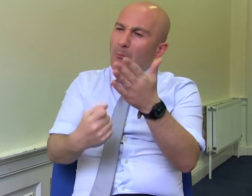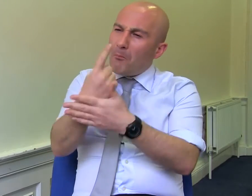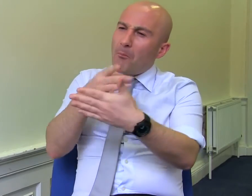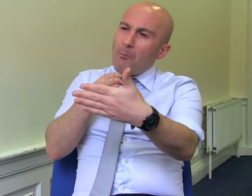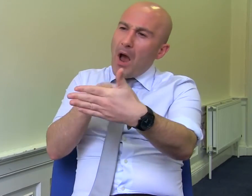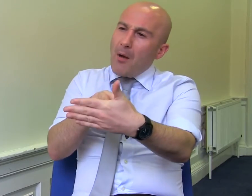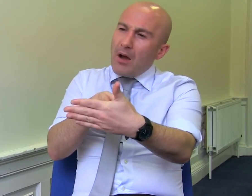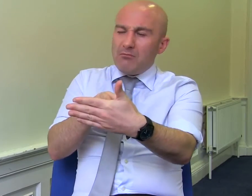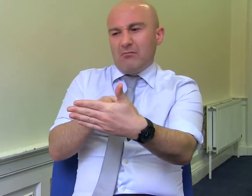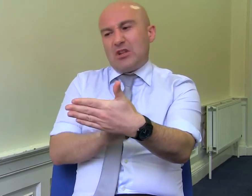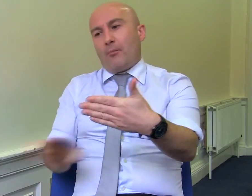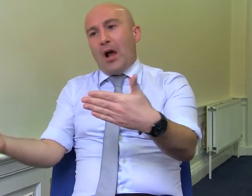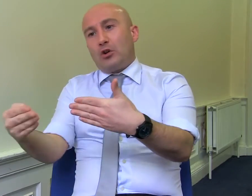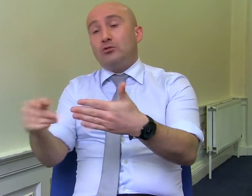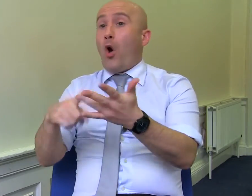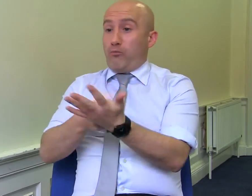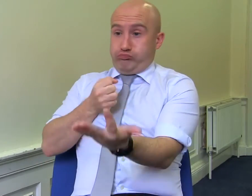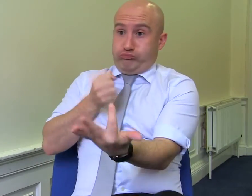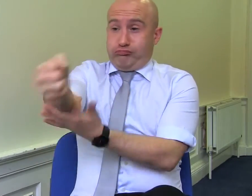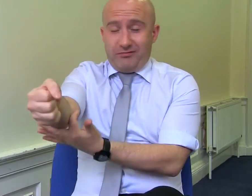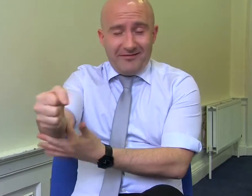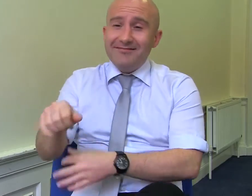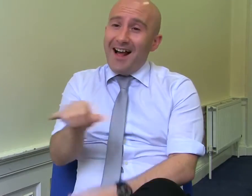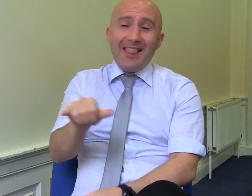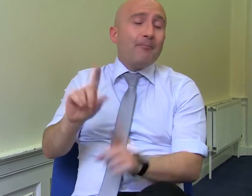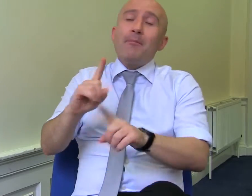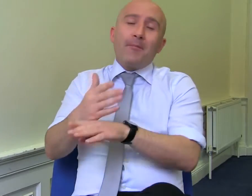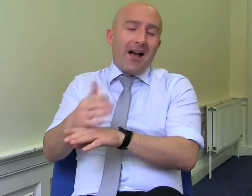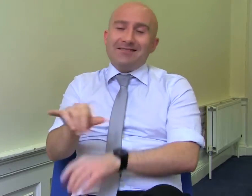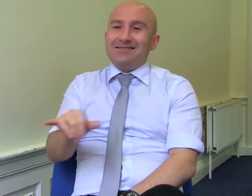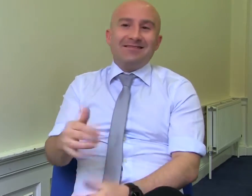if a problem occurs; think of a way round it or break through it, whatever.